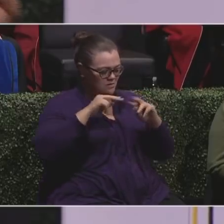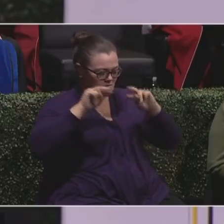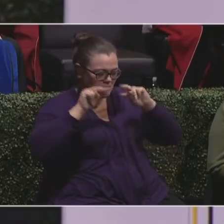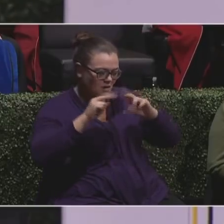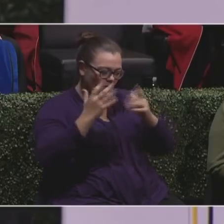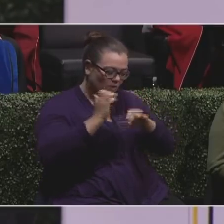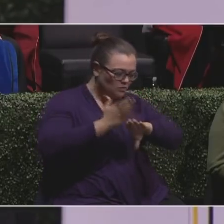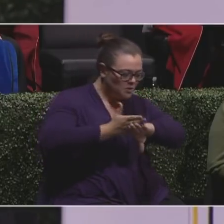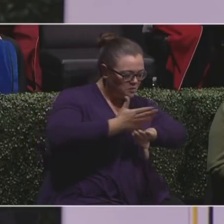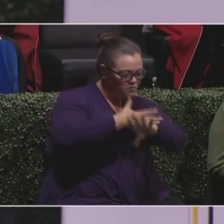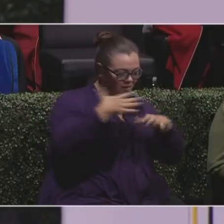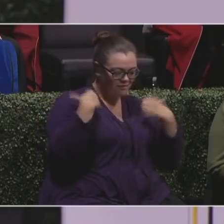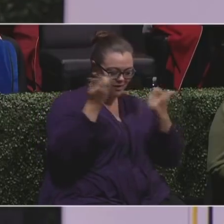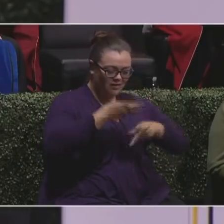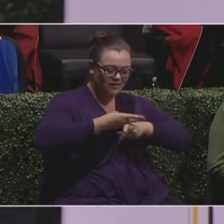HAVE BUILT A $1 BILLION COMPANY.